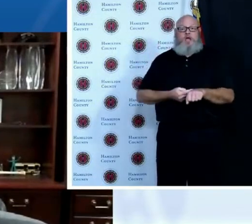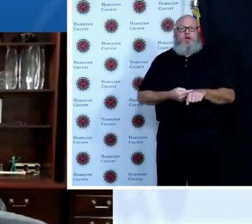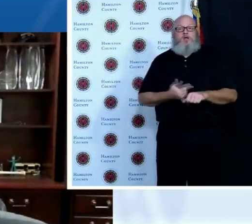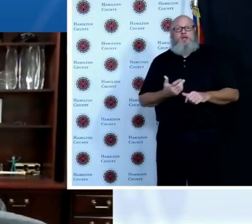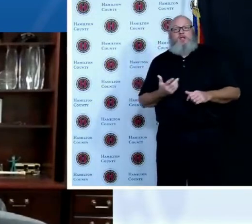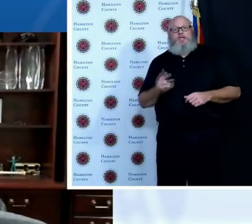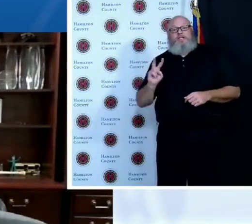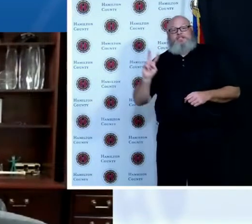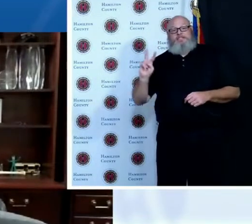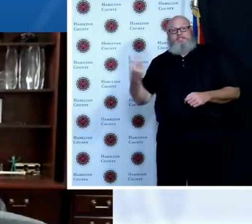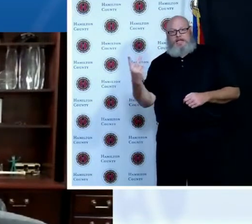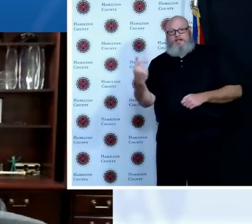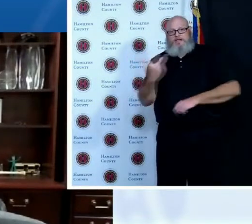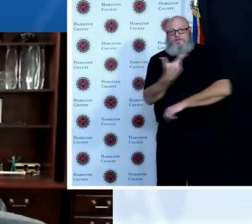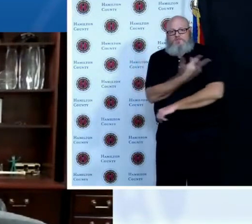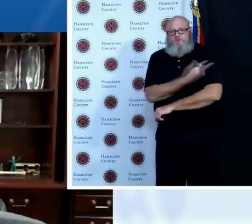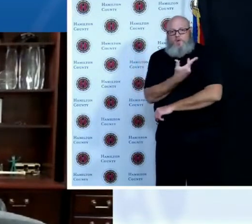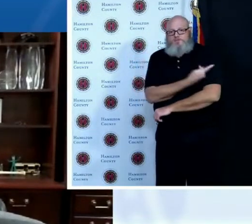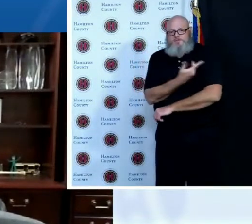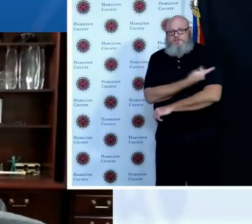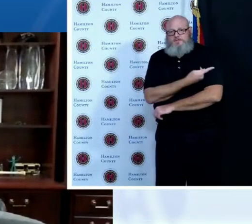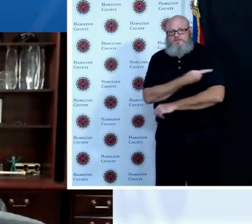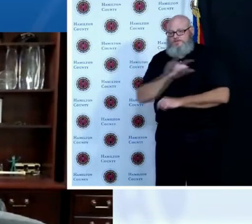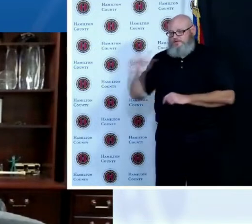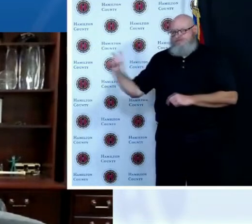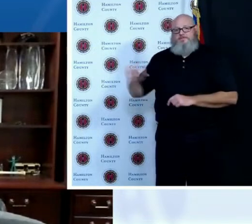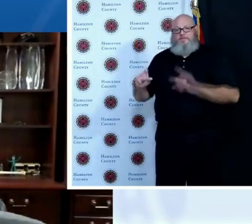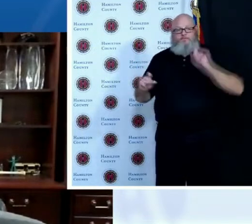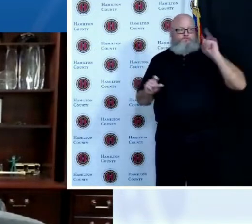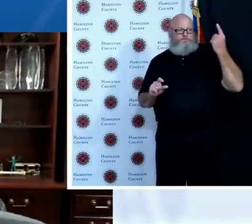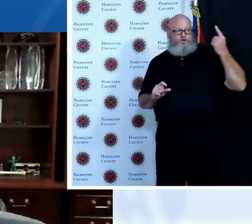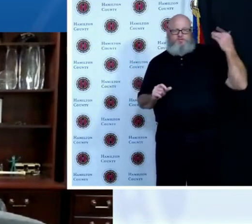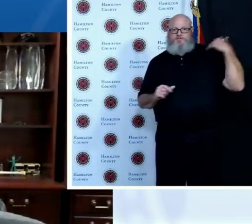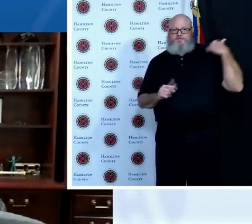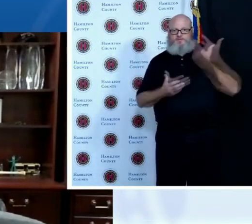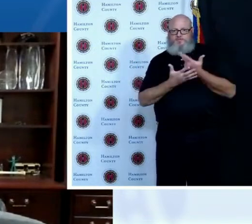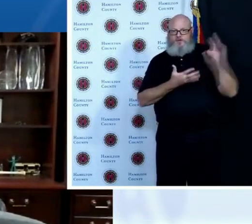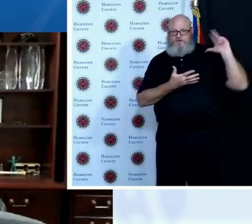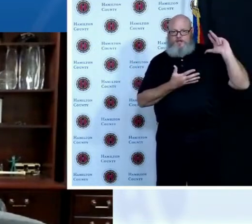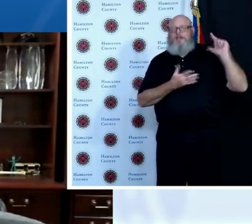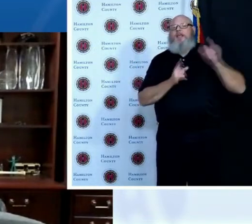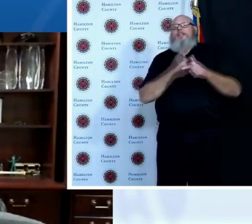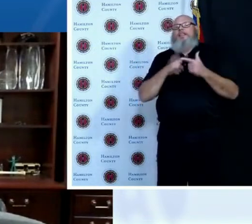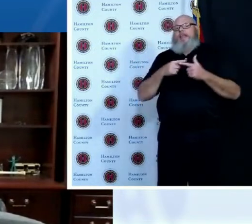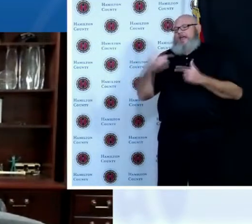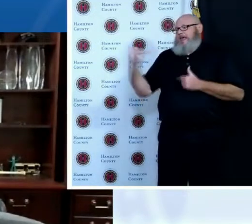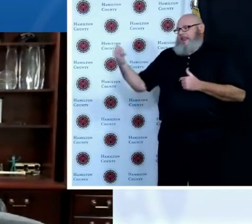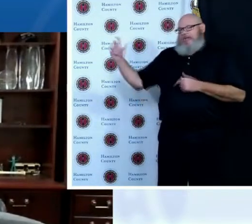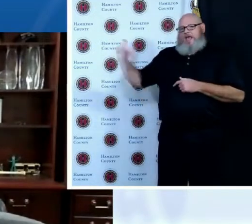vaccinated on December 14th are now coming back for their their second dose which is really a nice